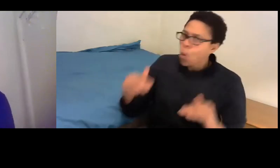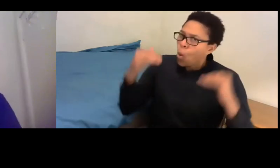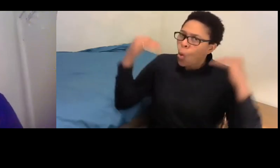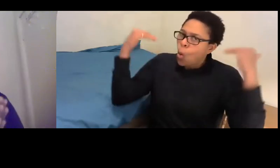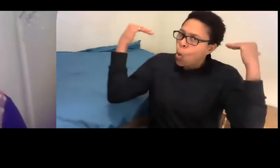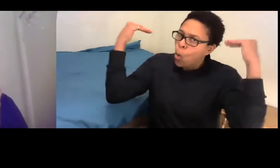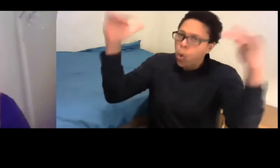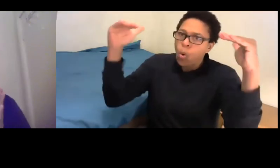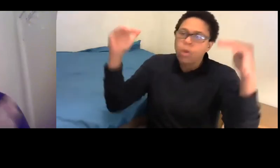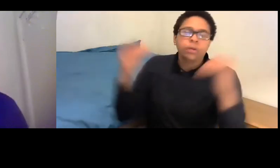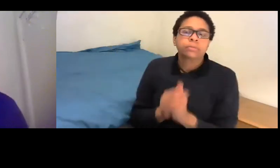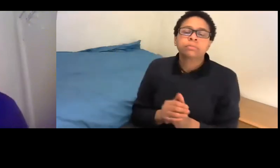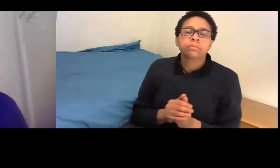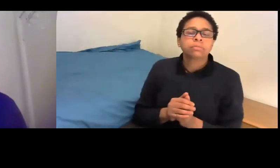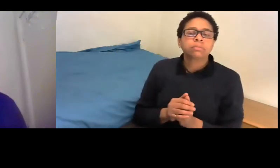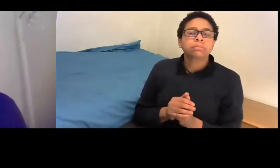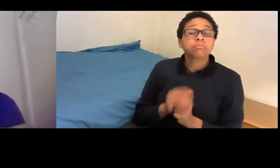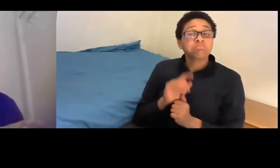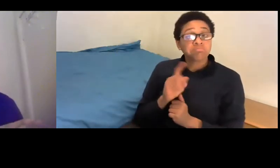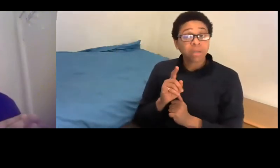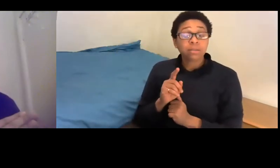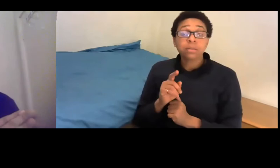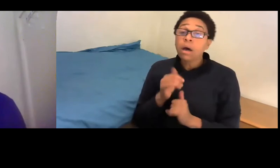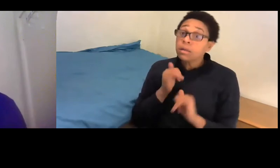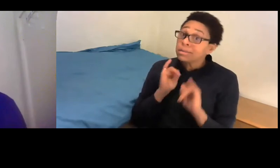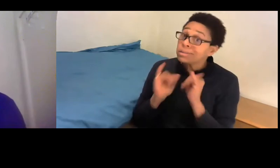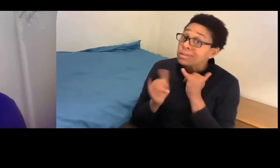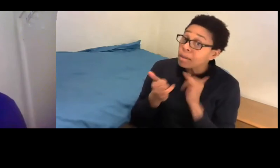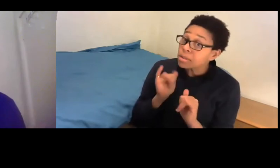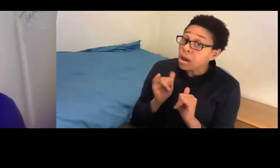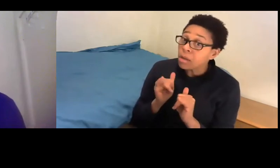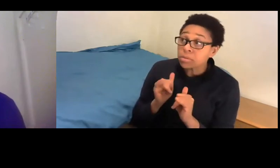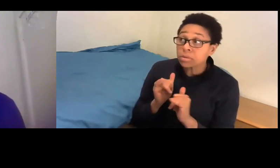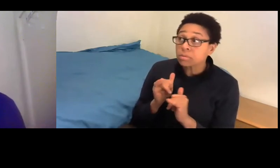there were times when even penetrative male, homosexual sex